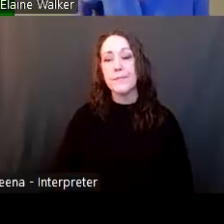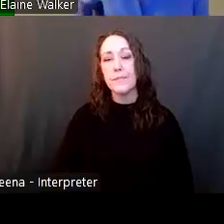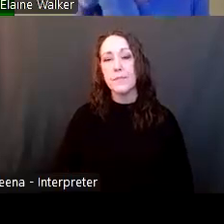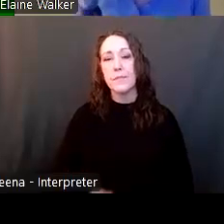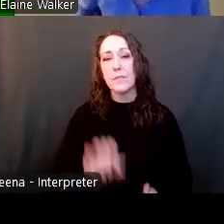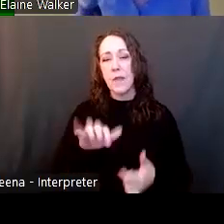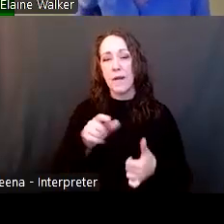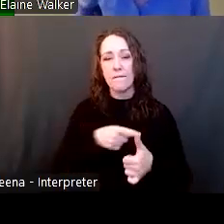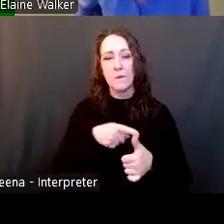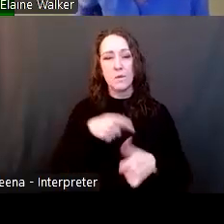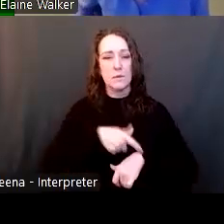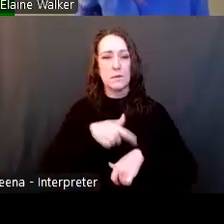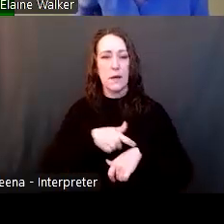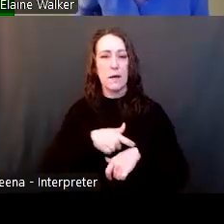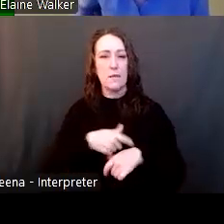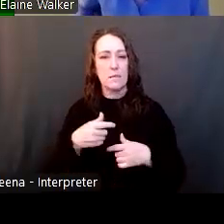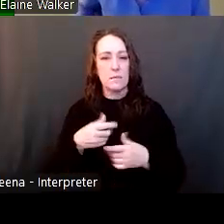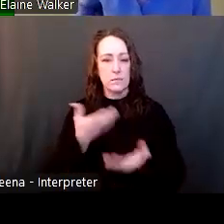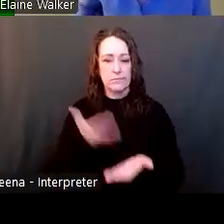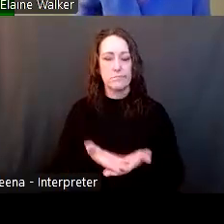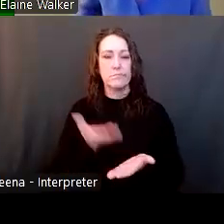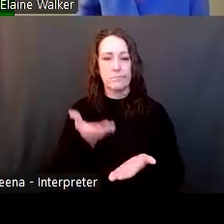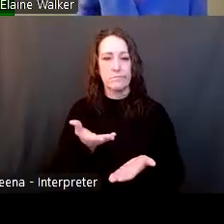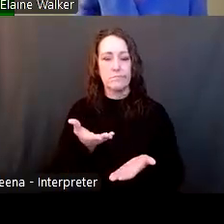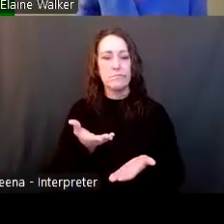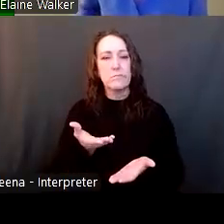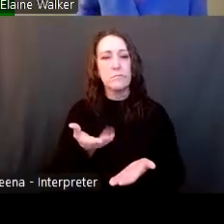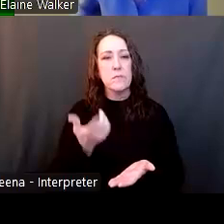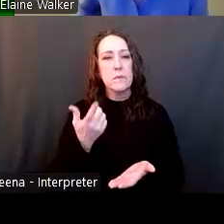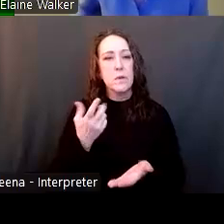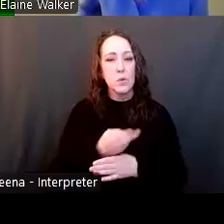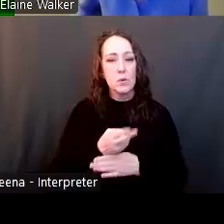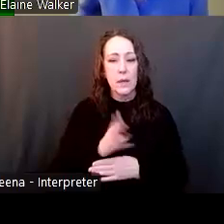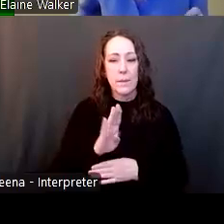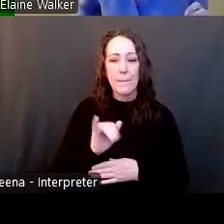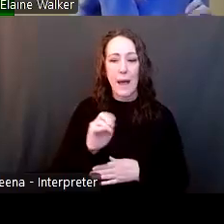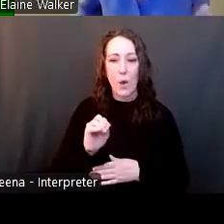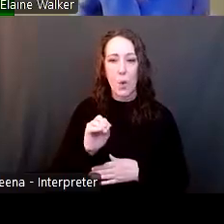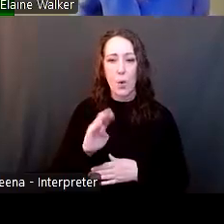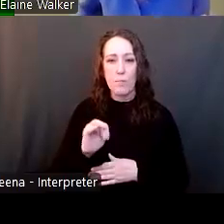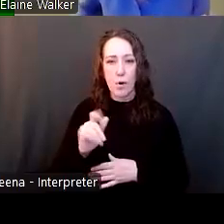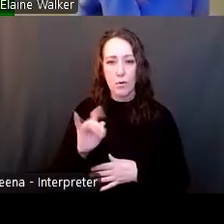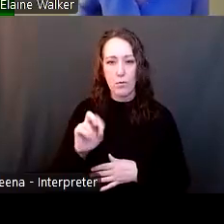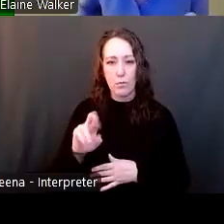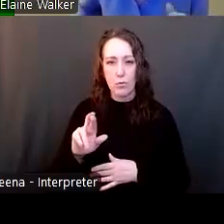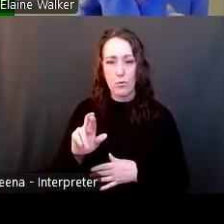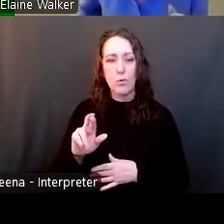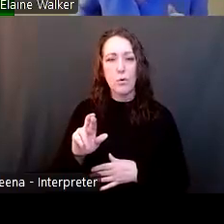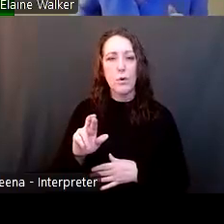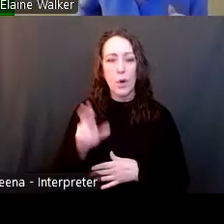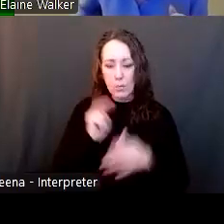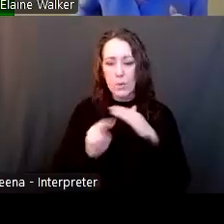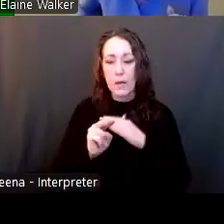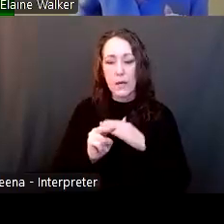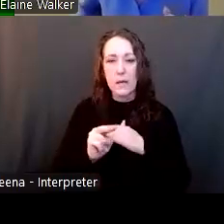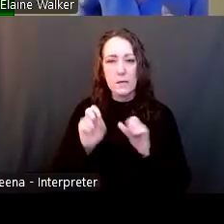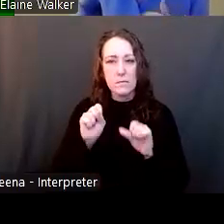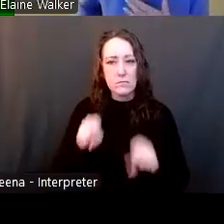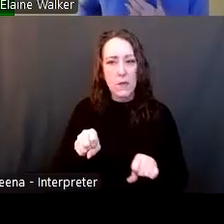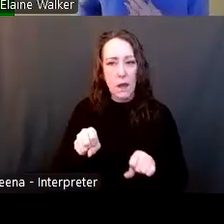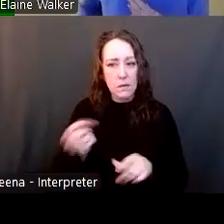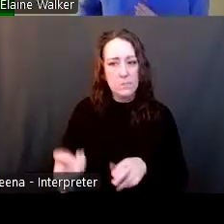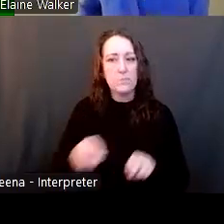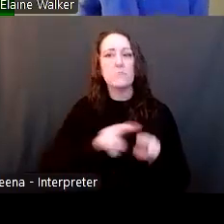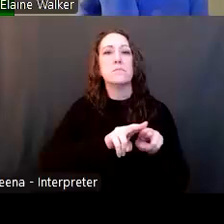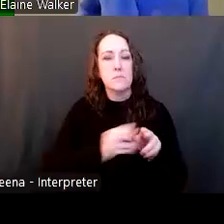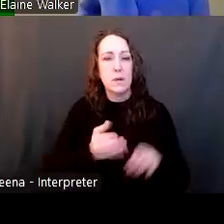time that we had evidence uh using a biomarker that predictive power could be improved um I